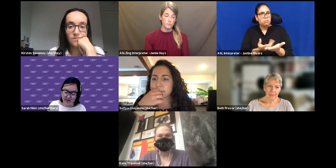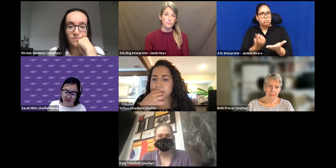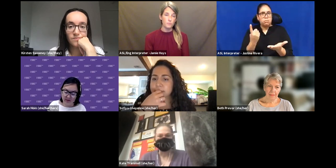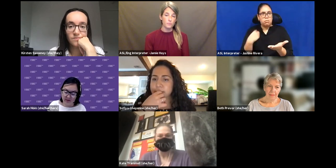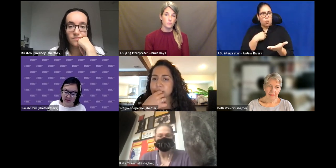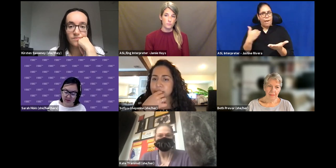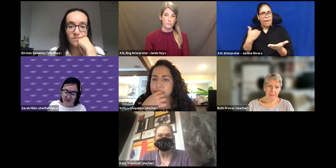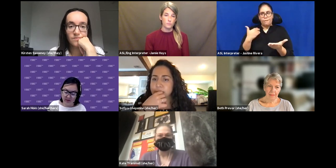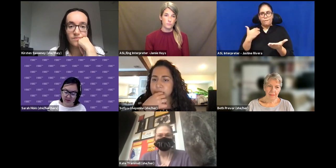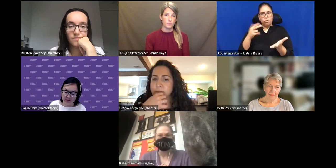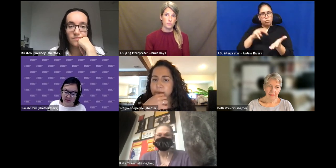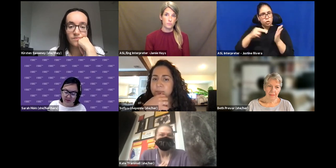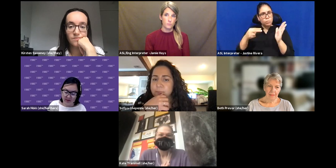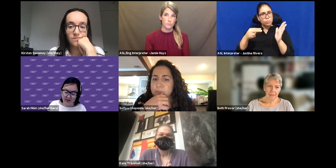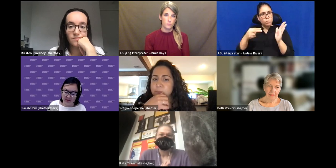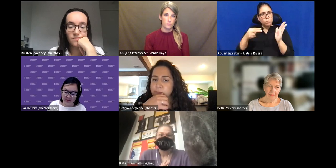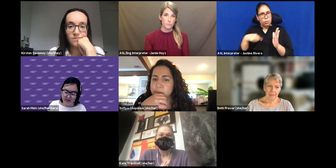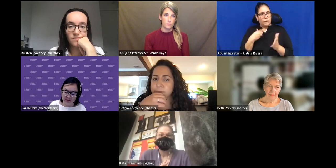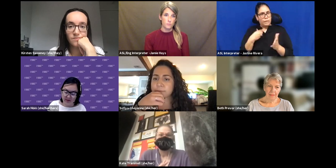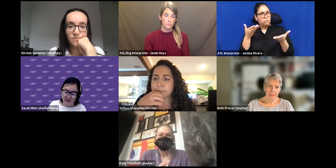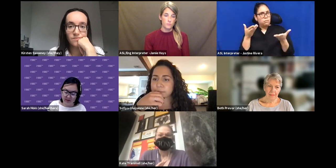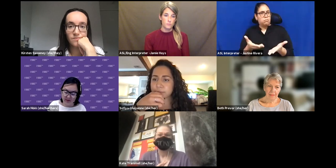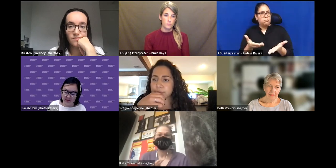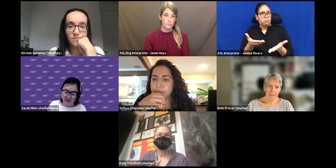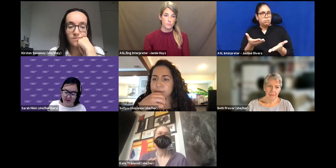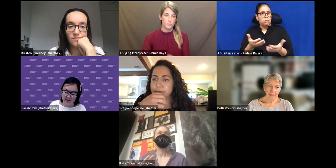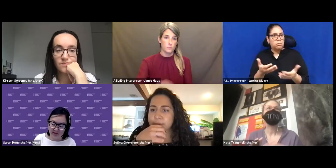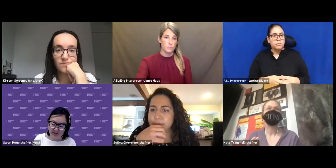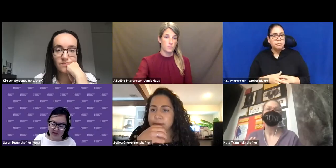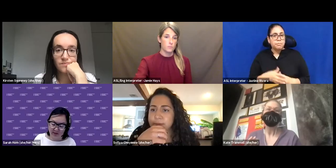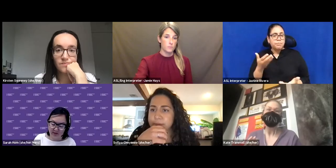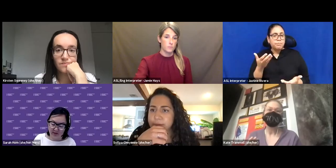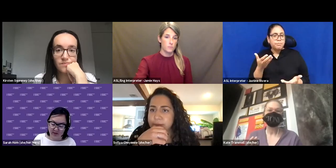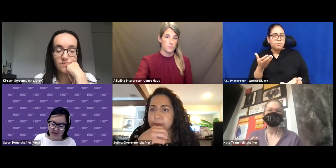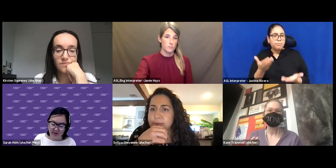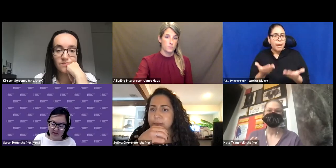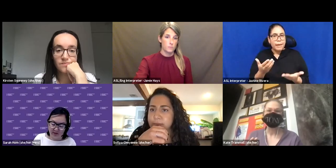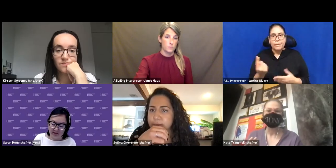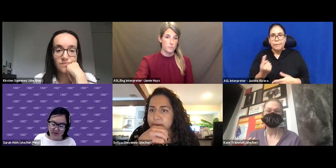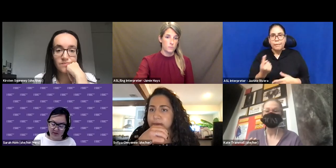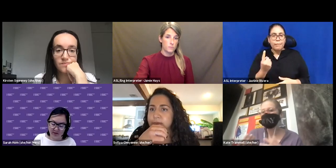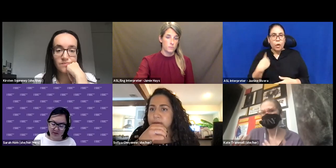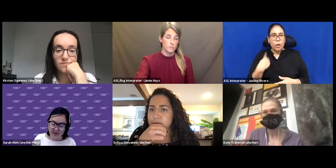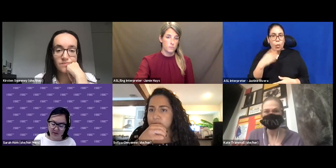theater. So something to maybe why we don't see actually